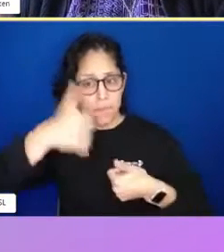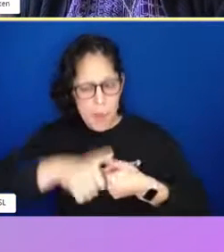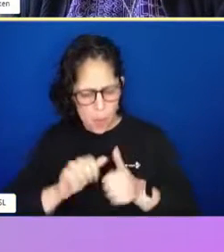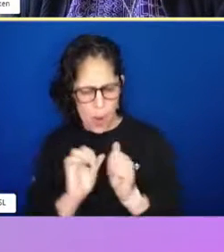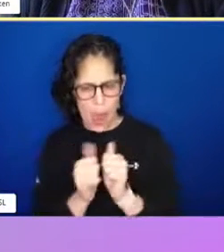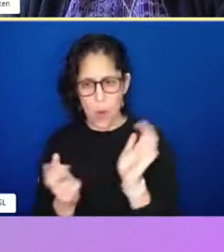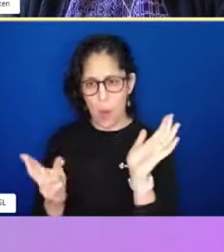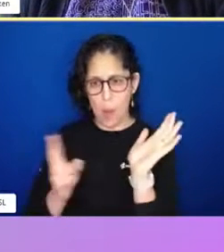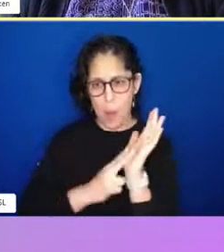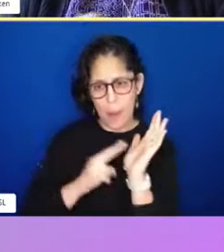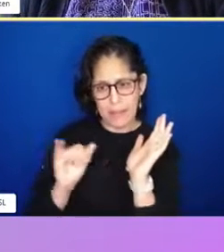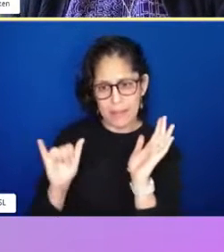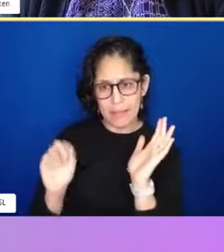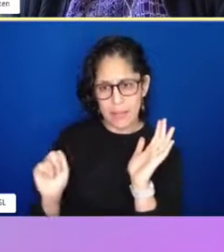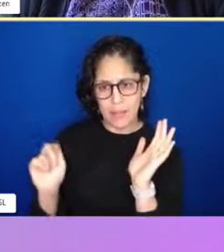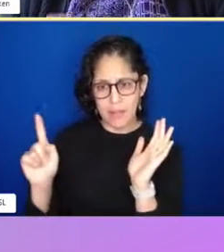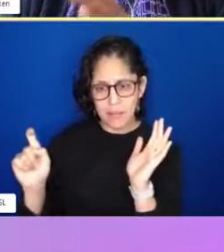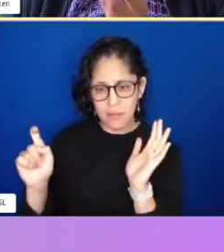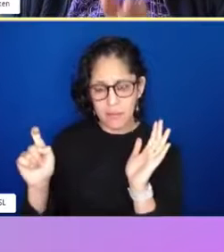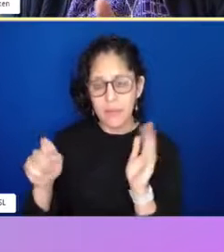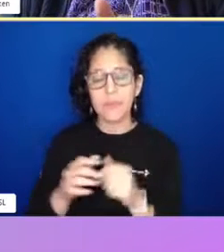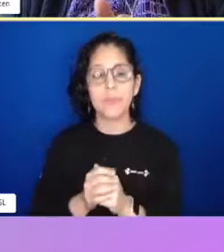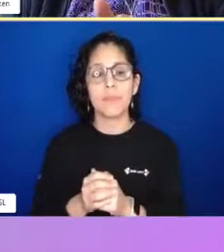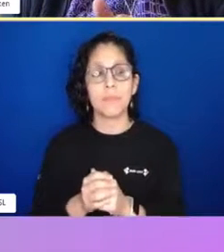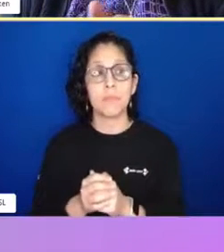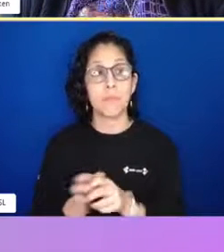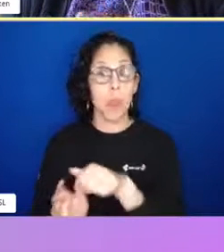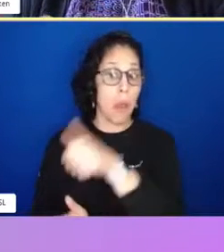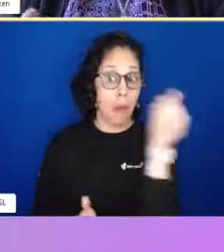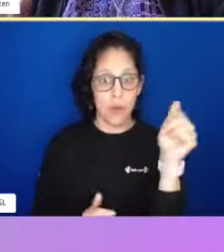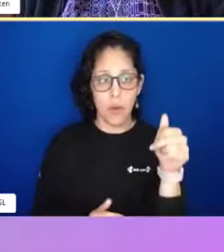the first time, and then how to log in